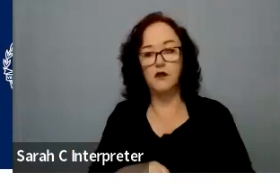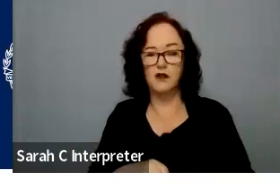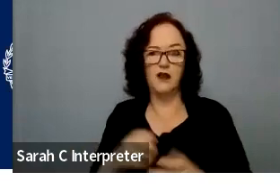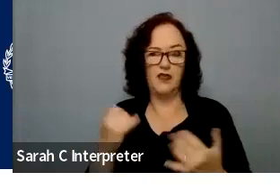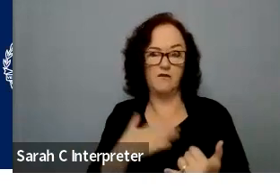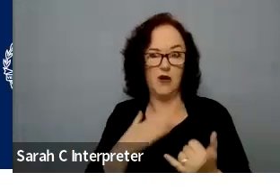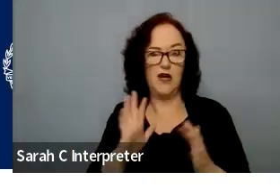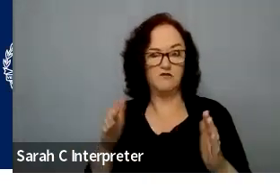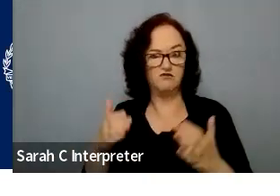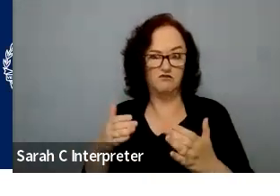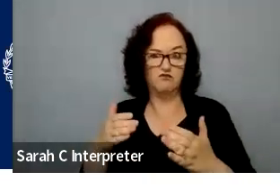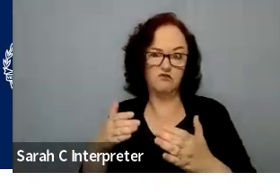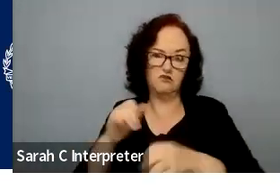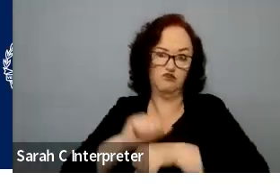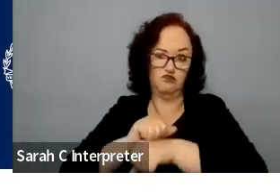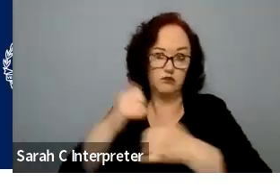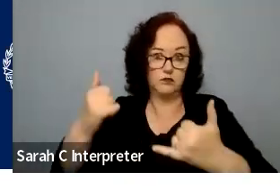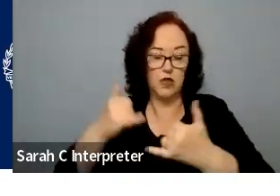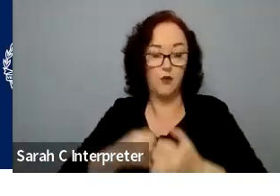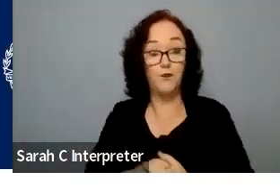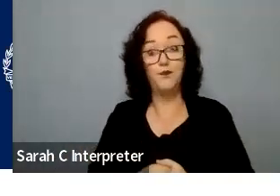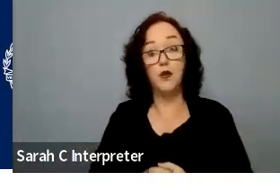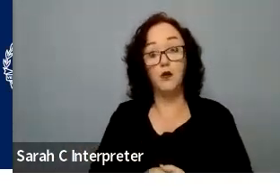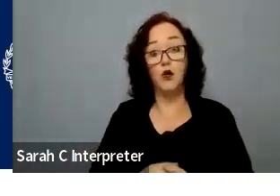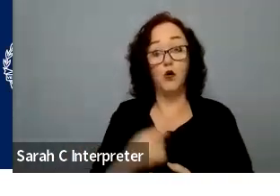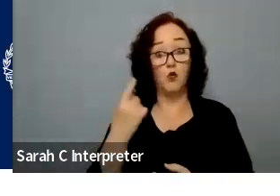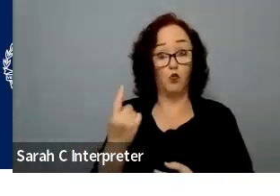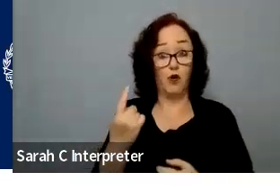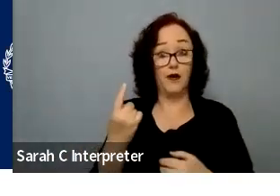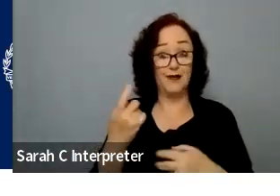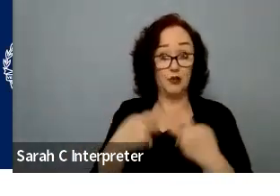the issues, you know, and I think this goes across anything related to disability, and I think it